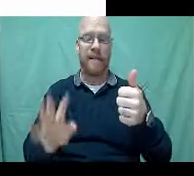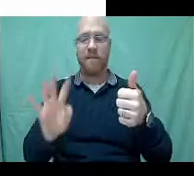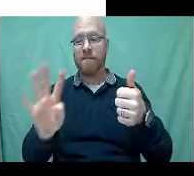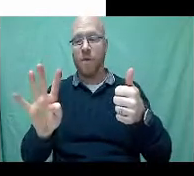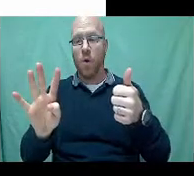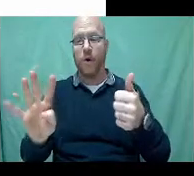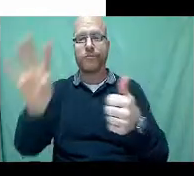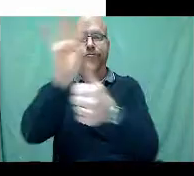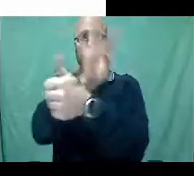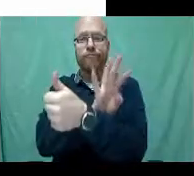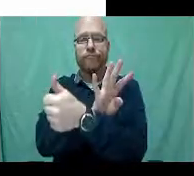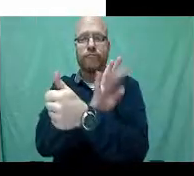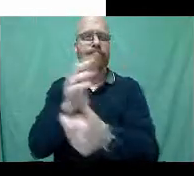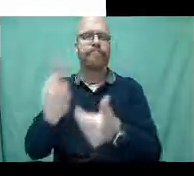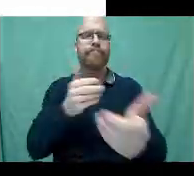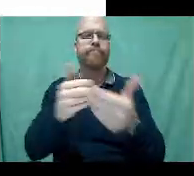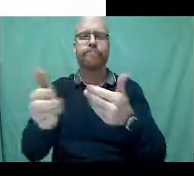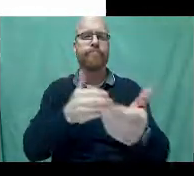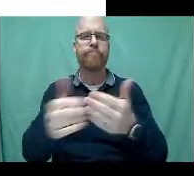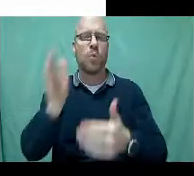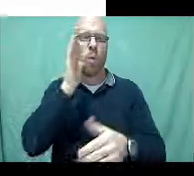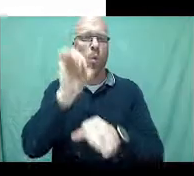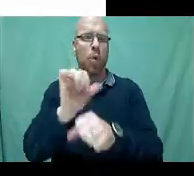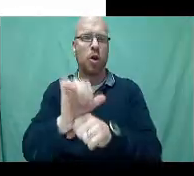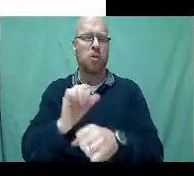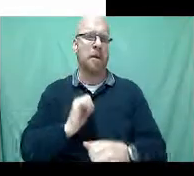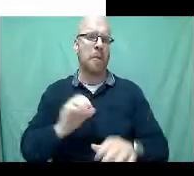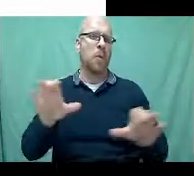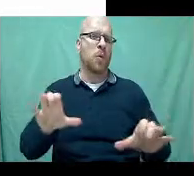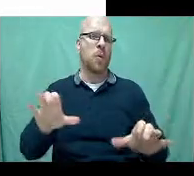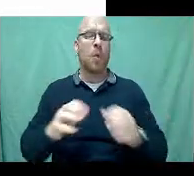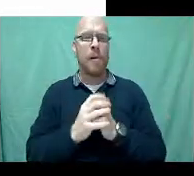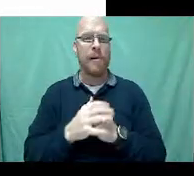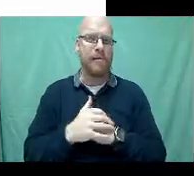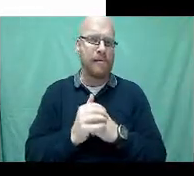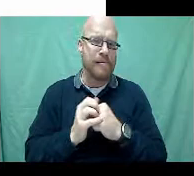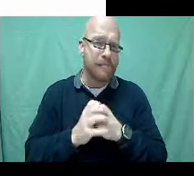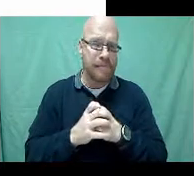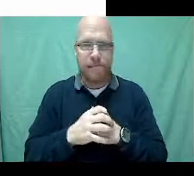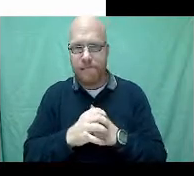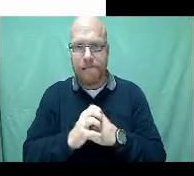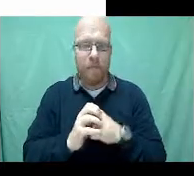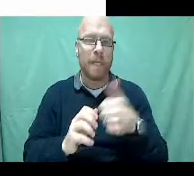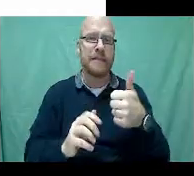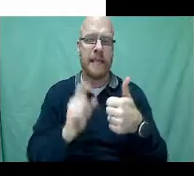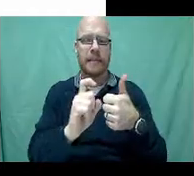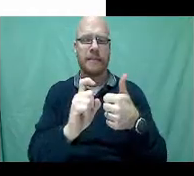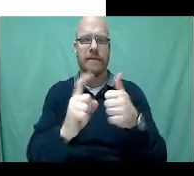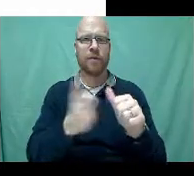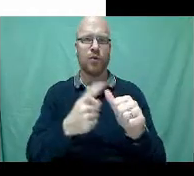No matter. I'm going to choose 10x to be the first of the split.